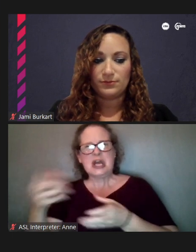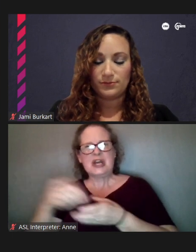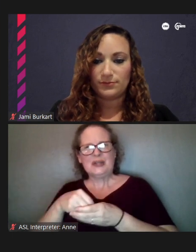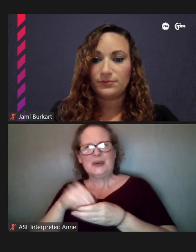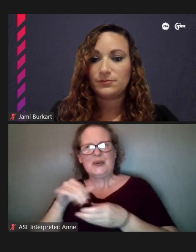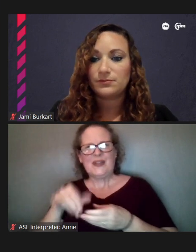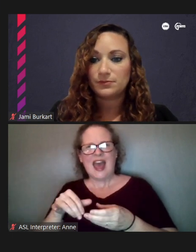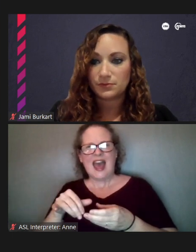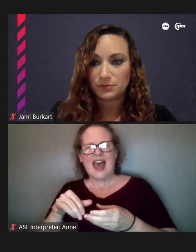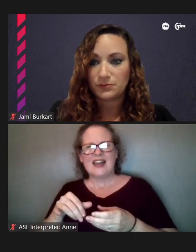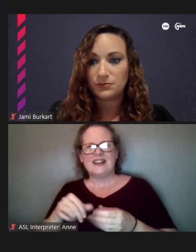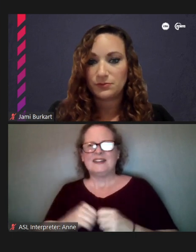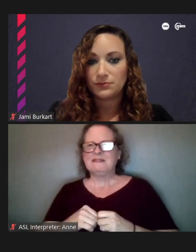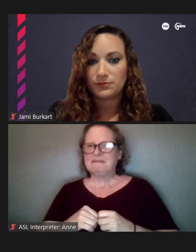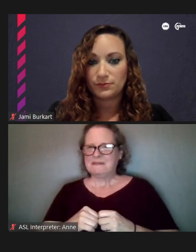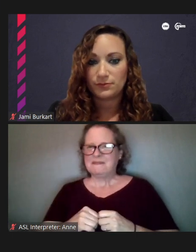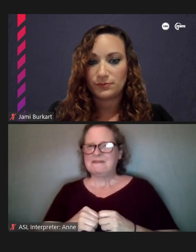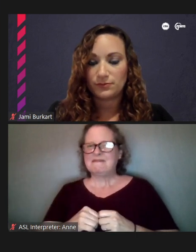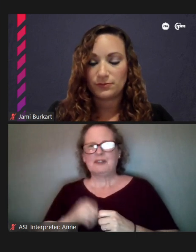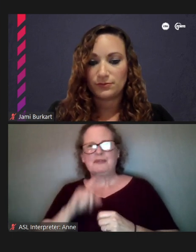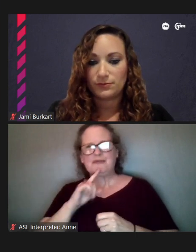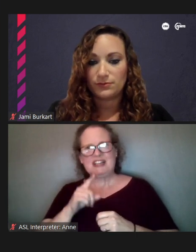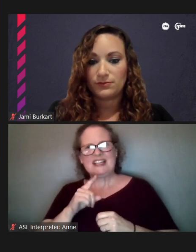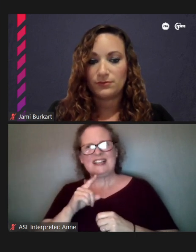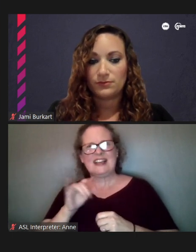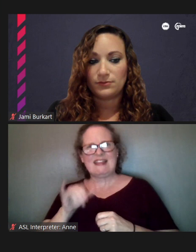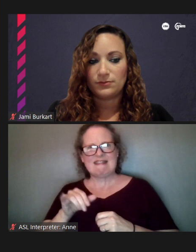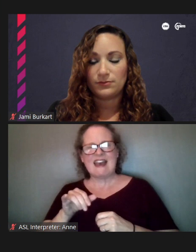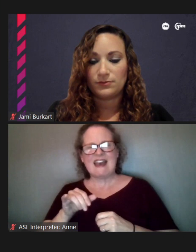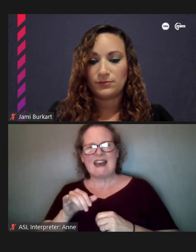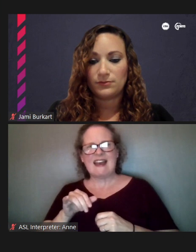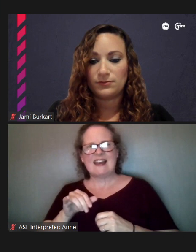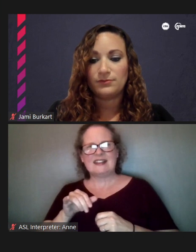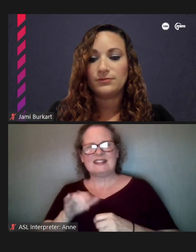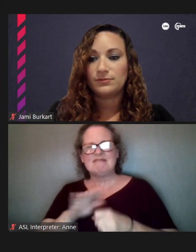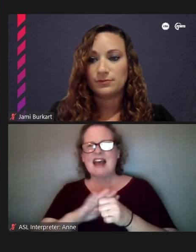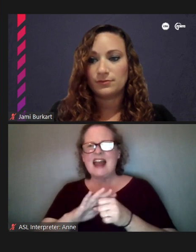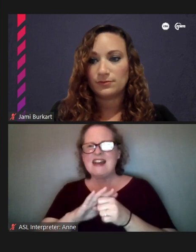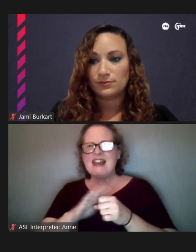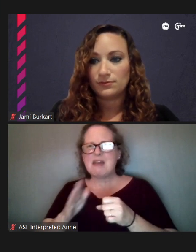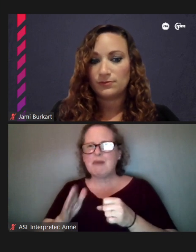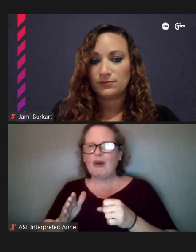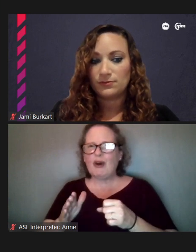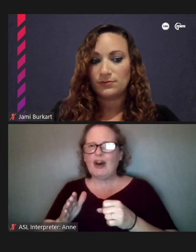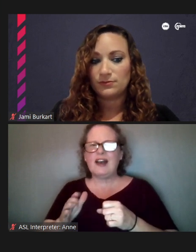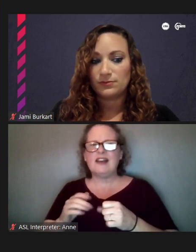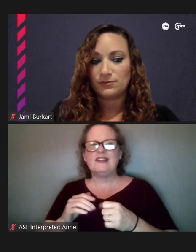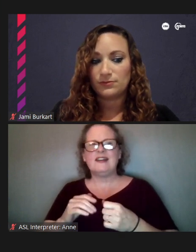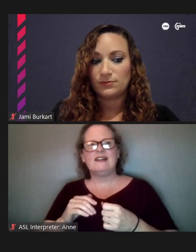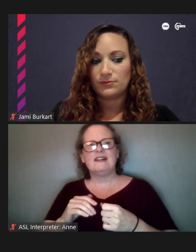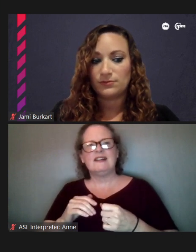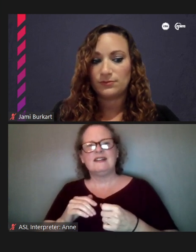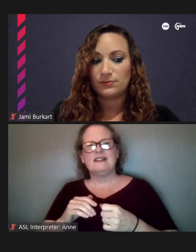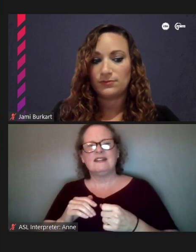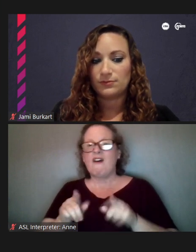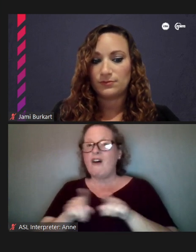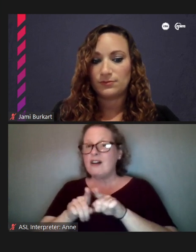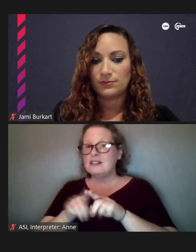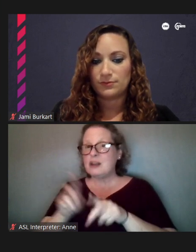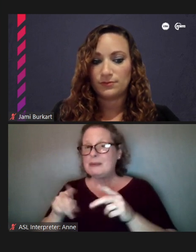how much it's been a commute -- a neighborhood of of also people struggling and